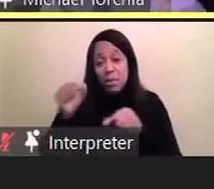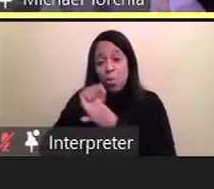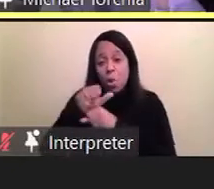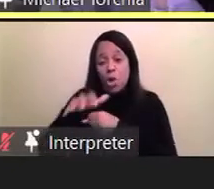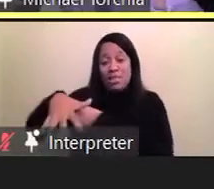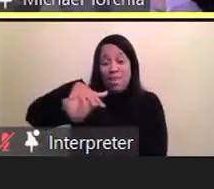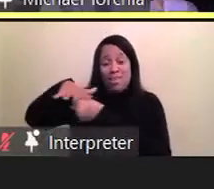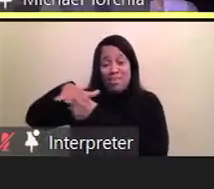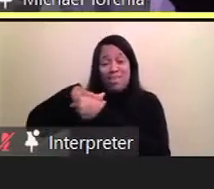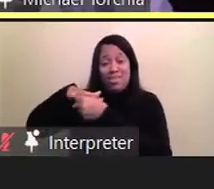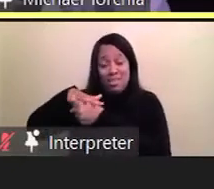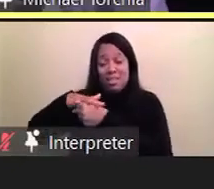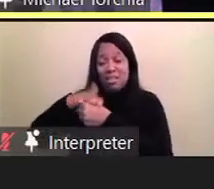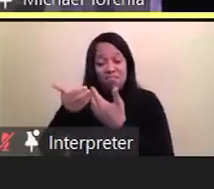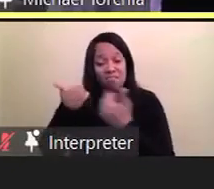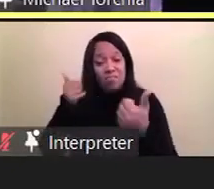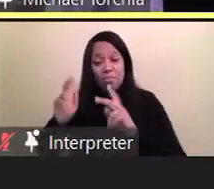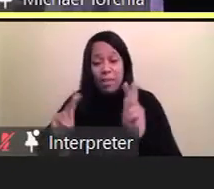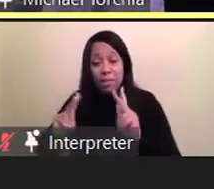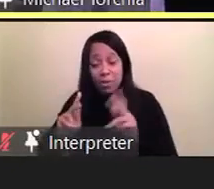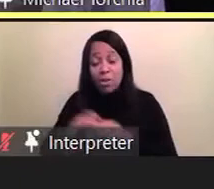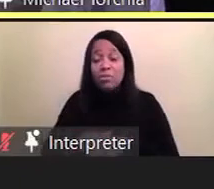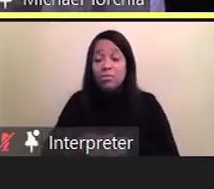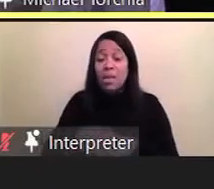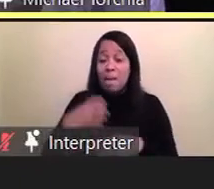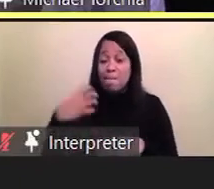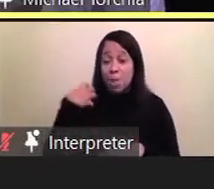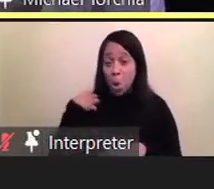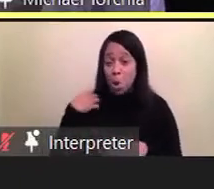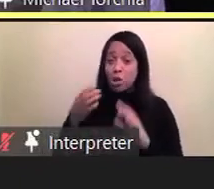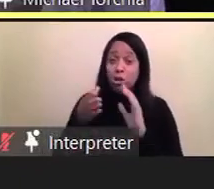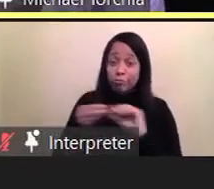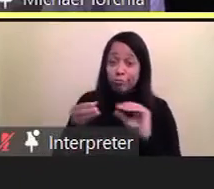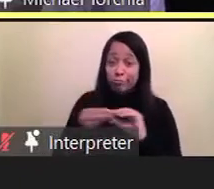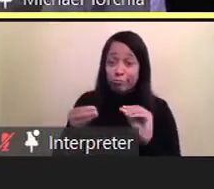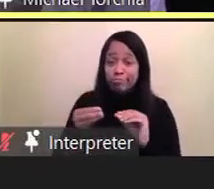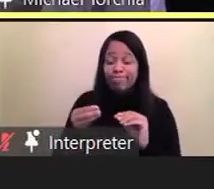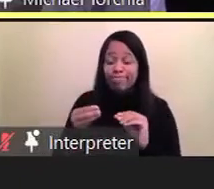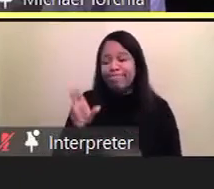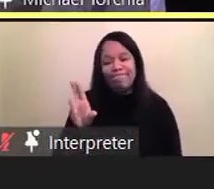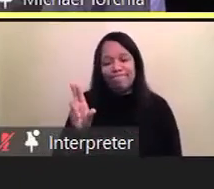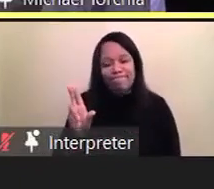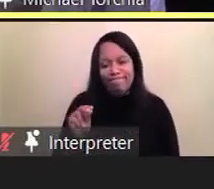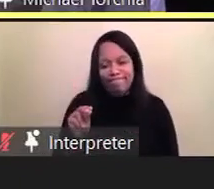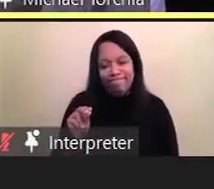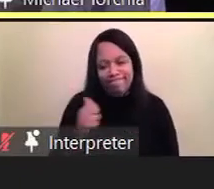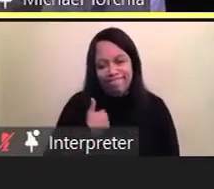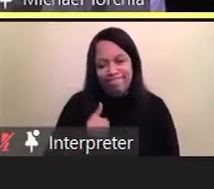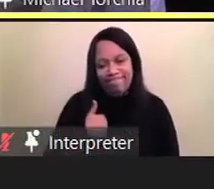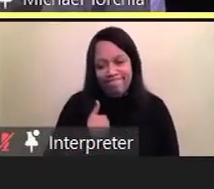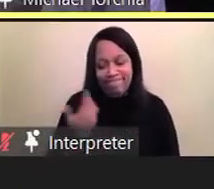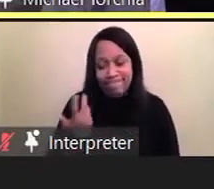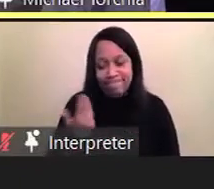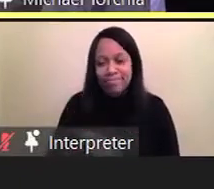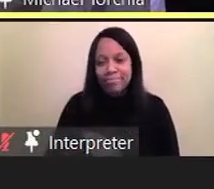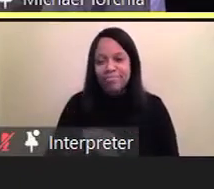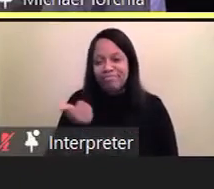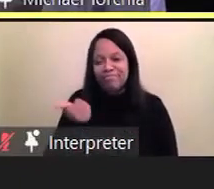And you as the employer say, well, no. We're not going to do that. Denied.